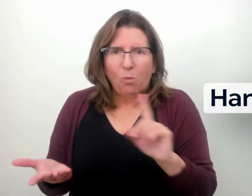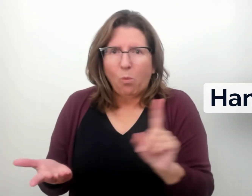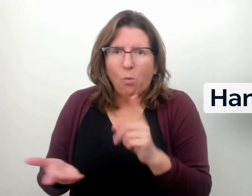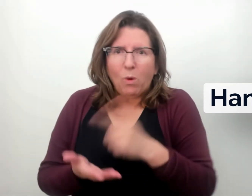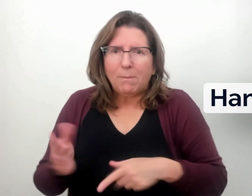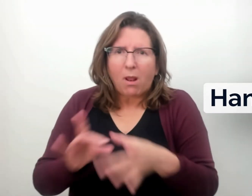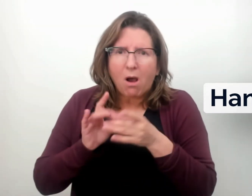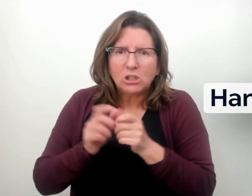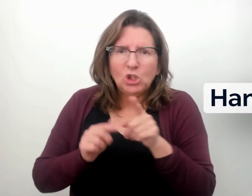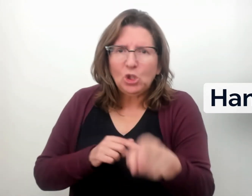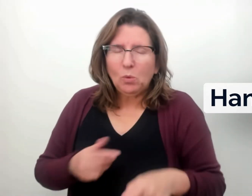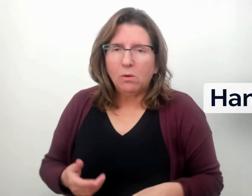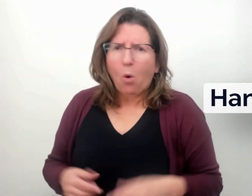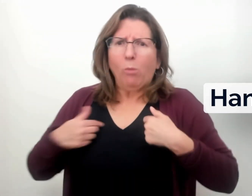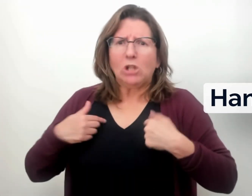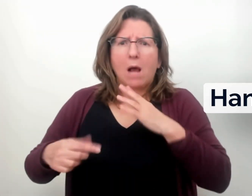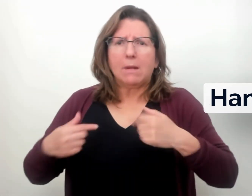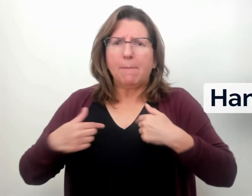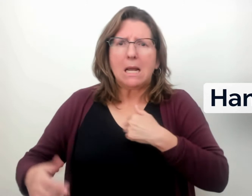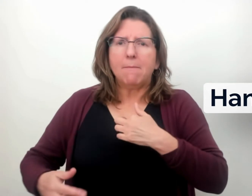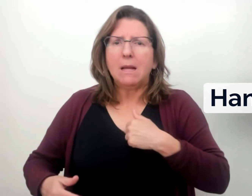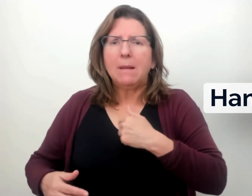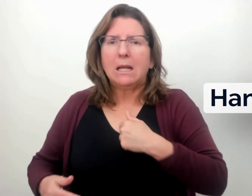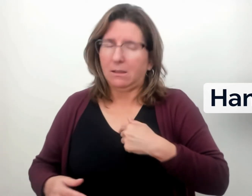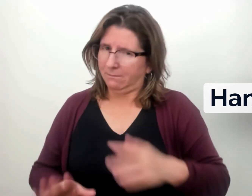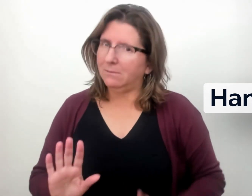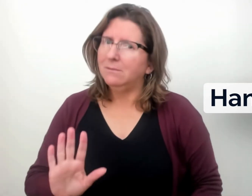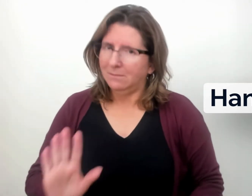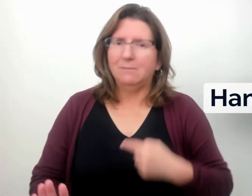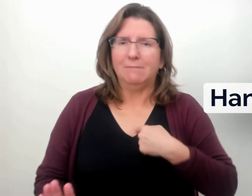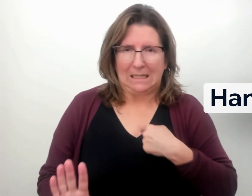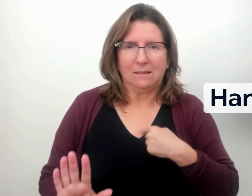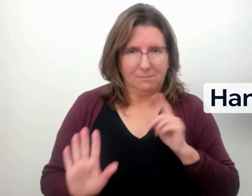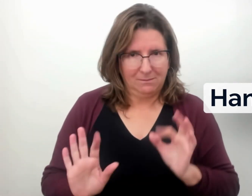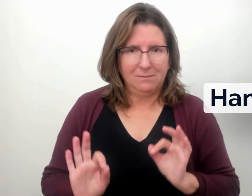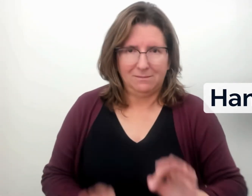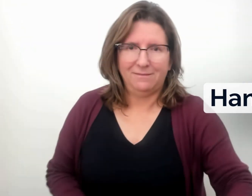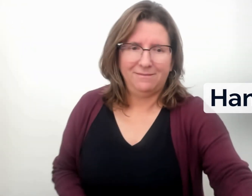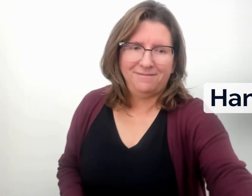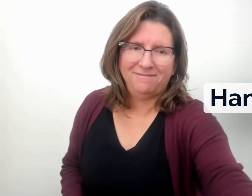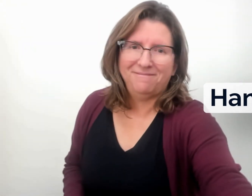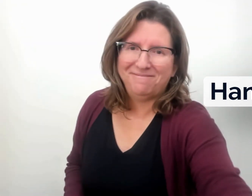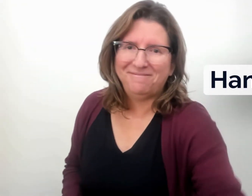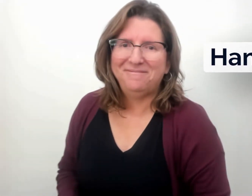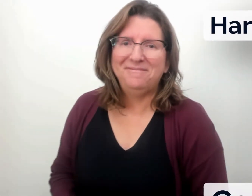Signing MY++ indicates you're talking about something you own. In actuality you are talking about yourself, which is signed ME++.